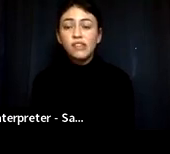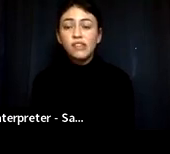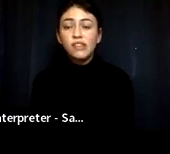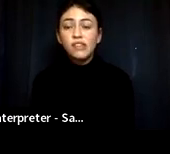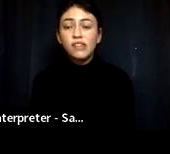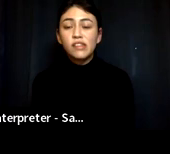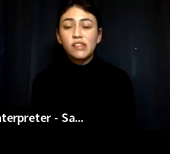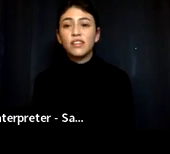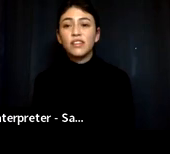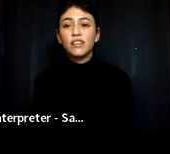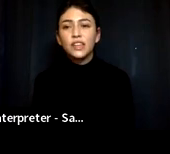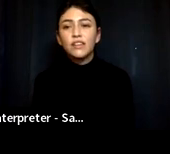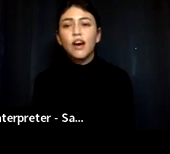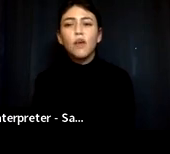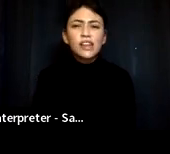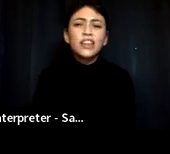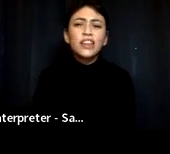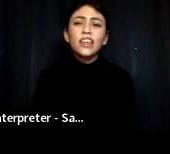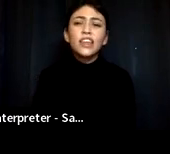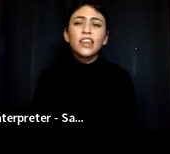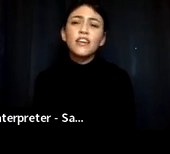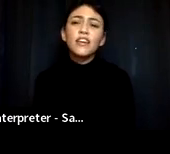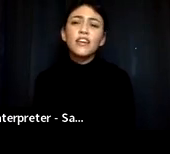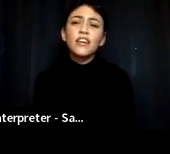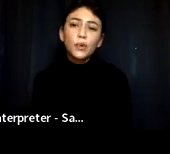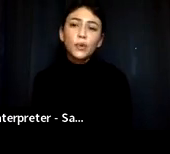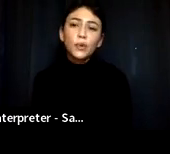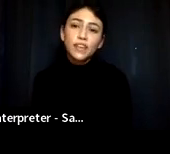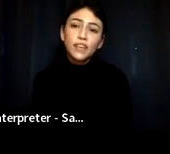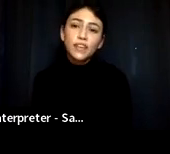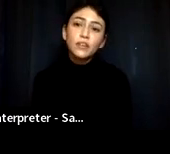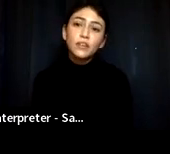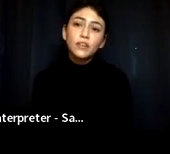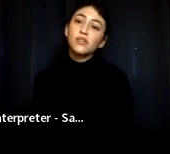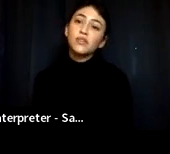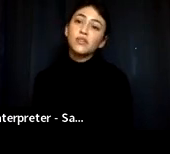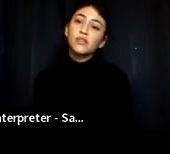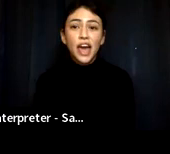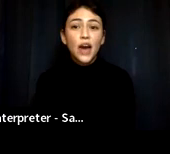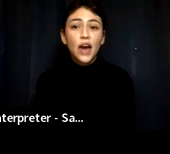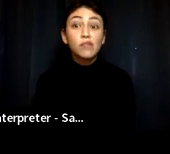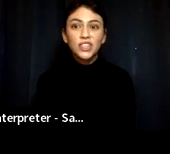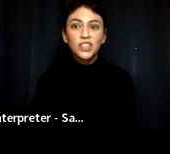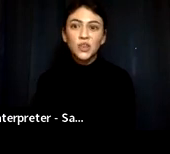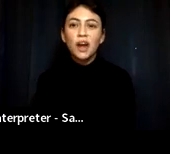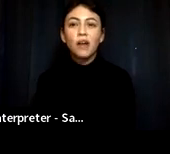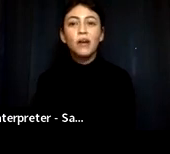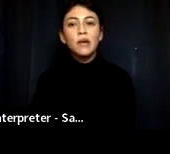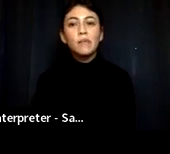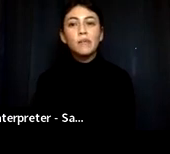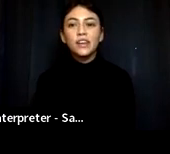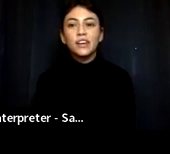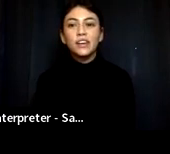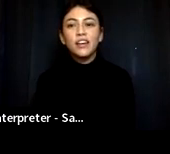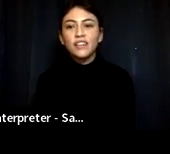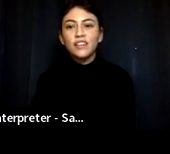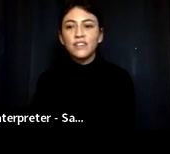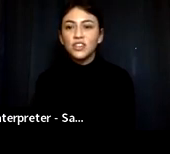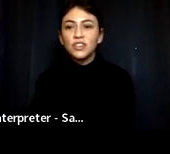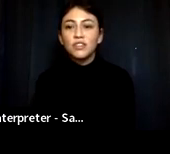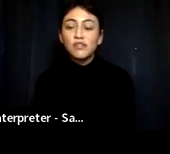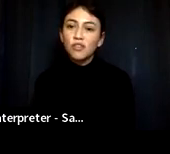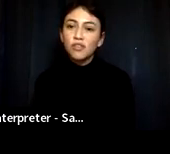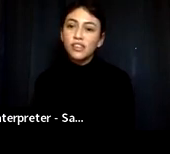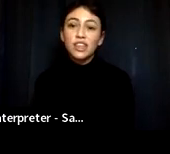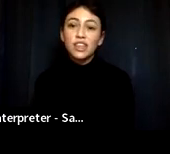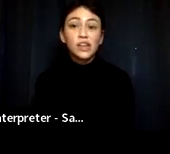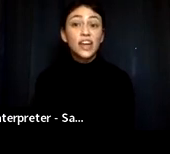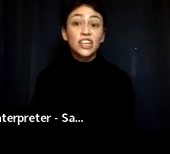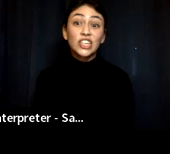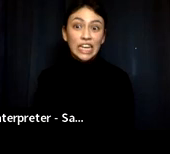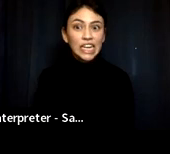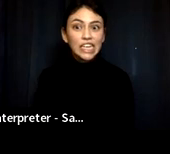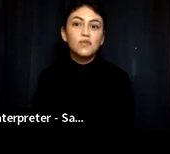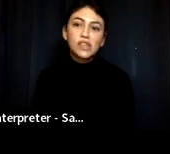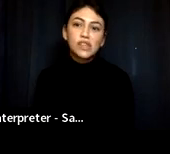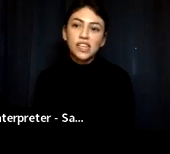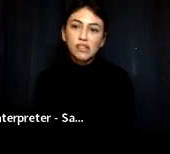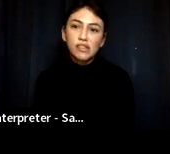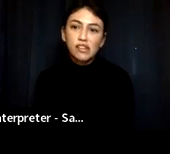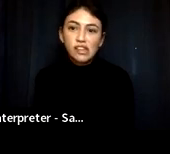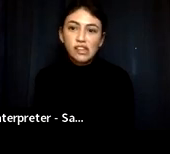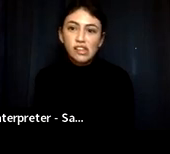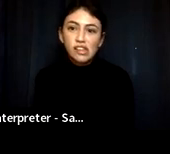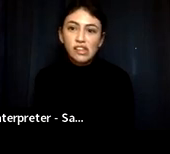So we see a lot of almost like theater of people advocating for disabled students and saying how inspirational we are, but not a lot of attention to the struggle that we actually need to facilitate our success.